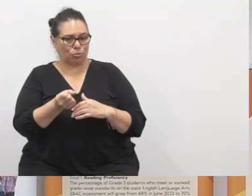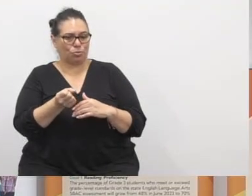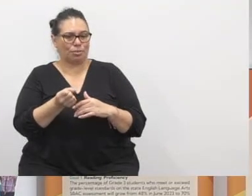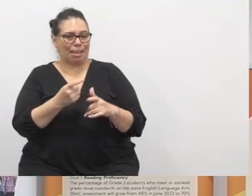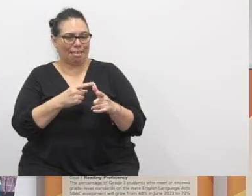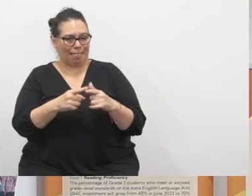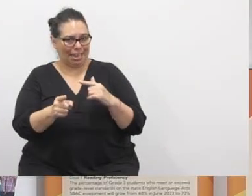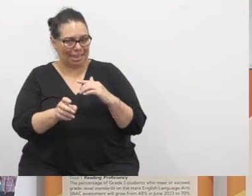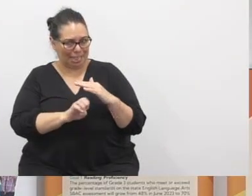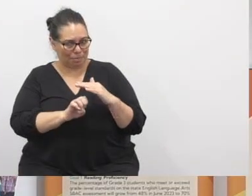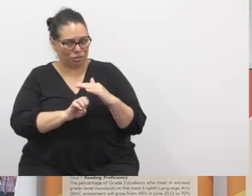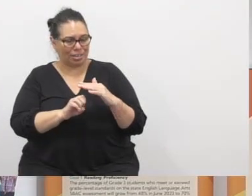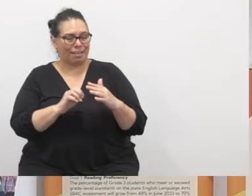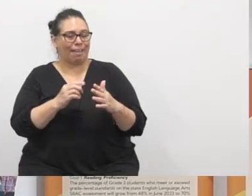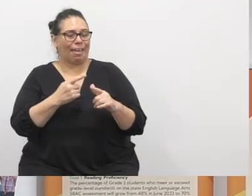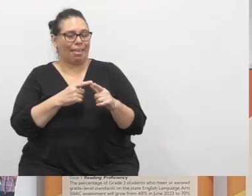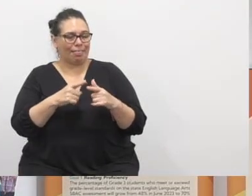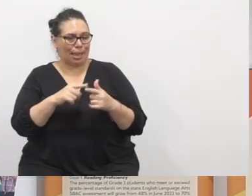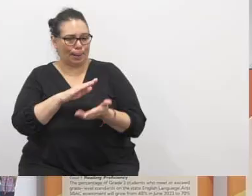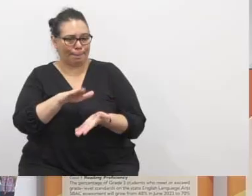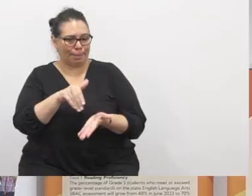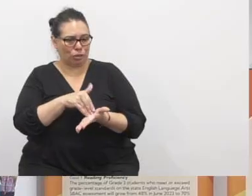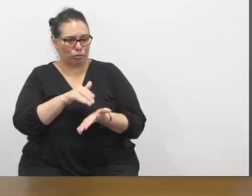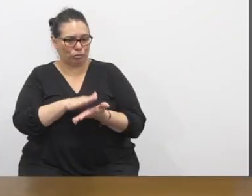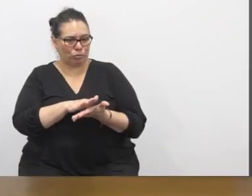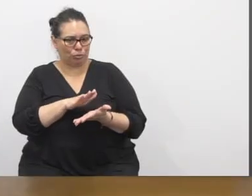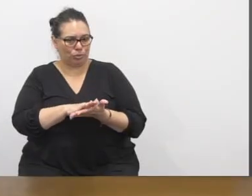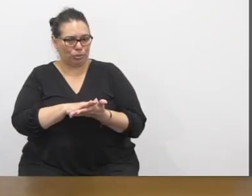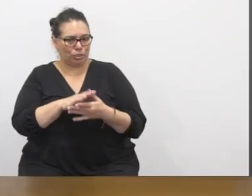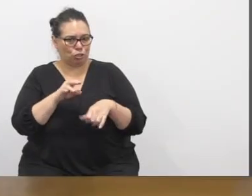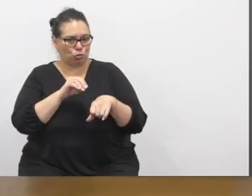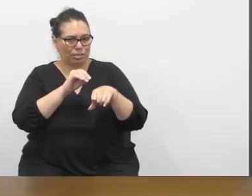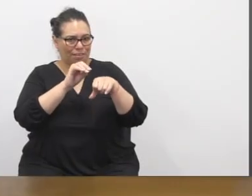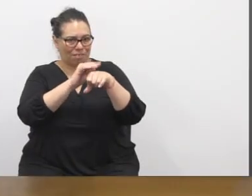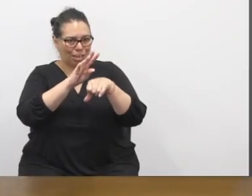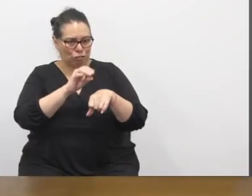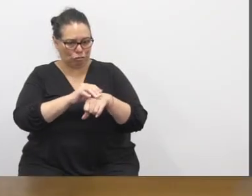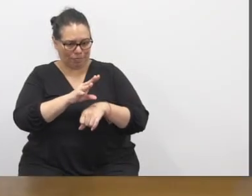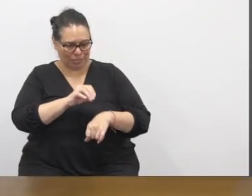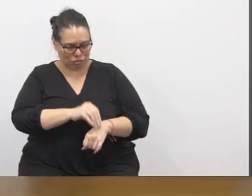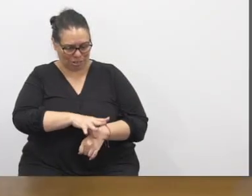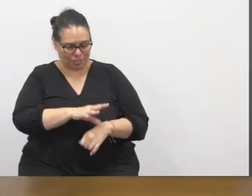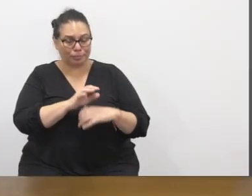and then in the middle, middle school. So there are advisory groups for all three levels. And what's neat,